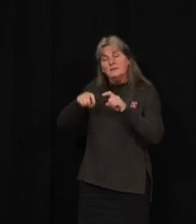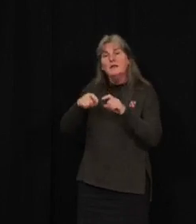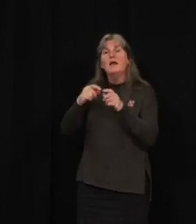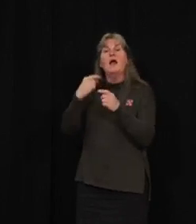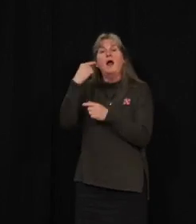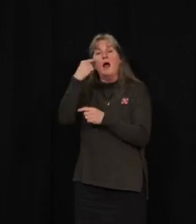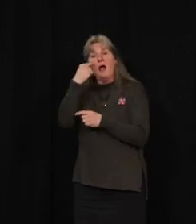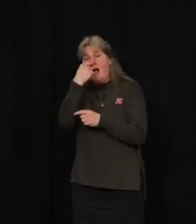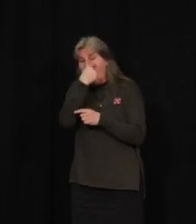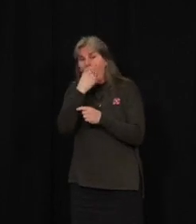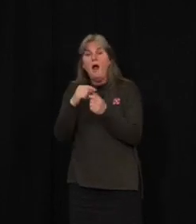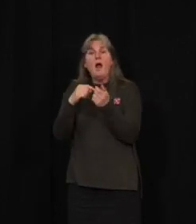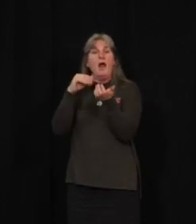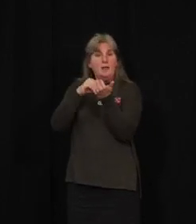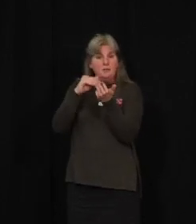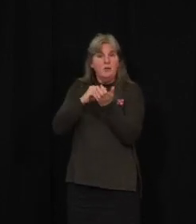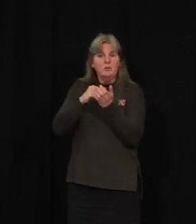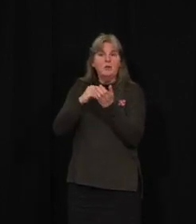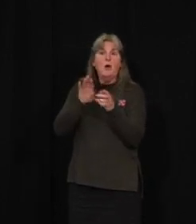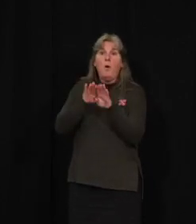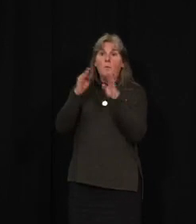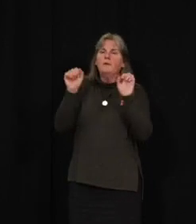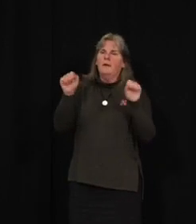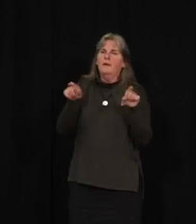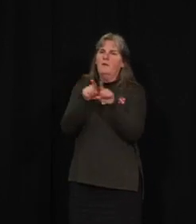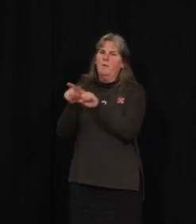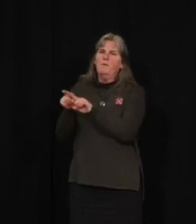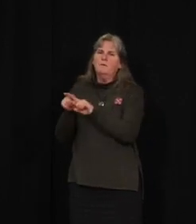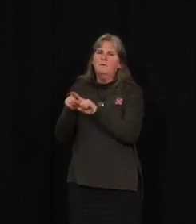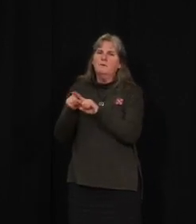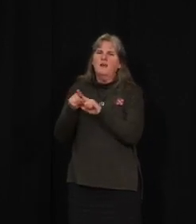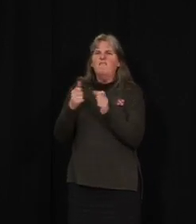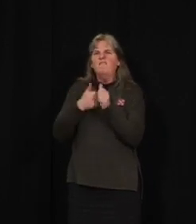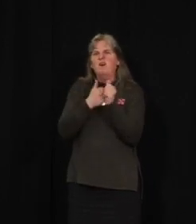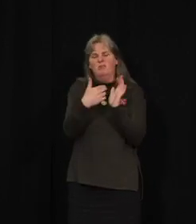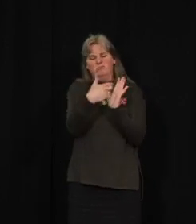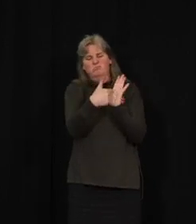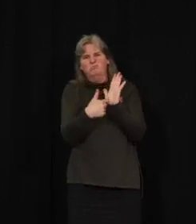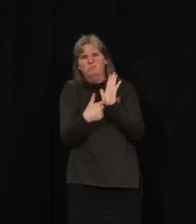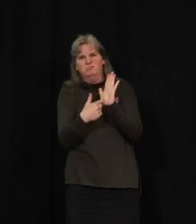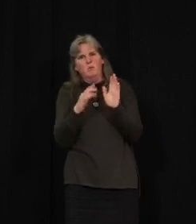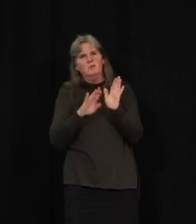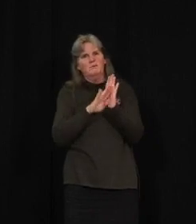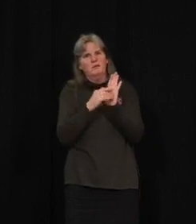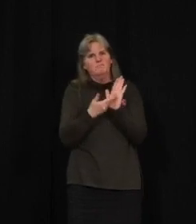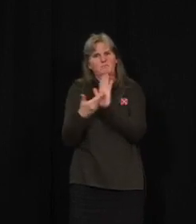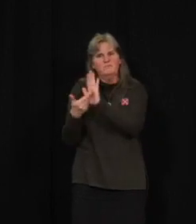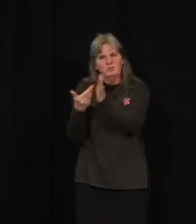to the guidelines. Many of these services closed or reduced services themselves.